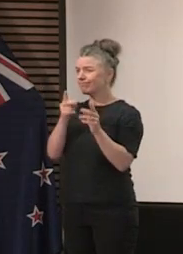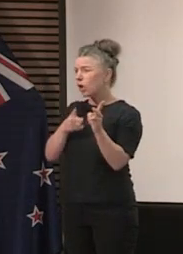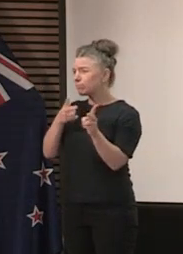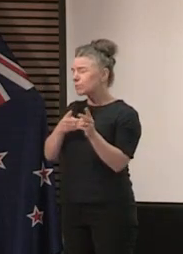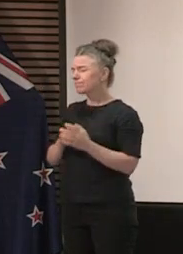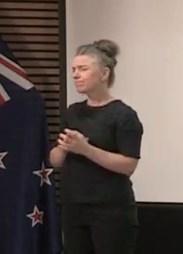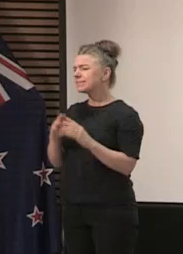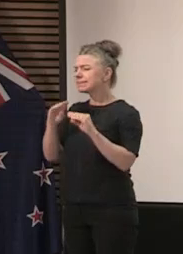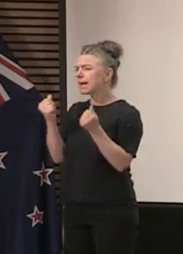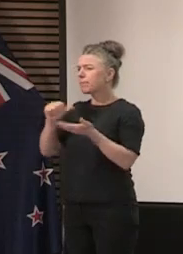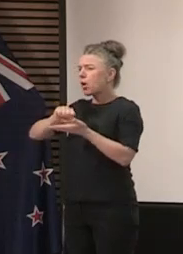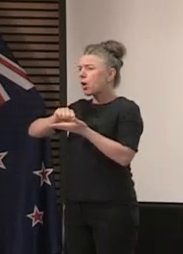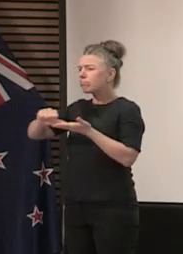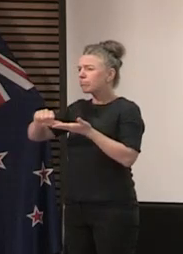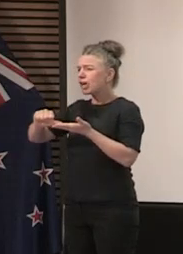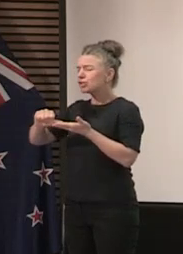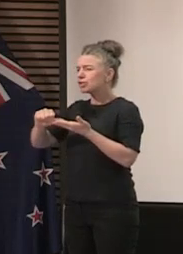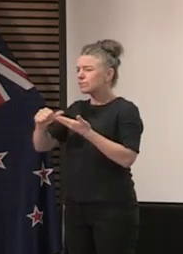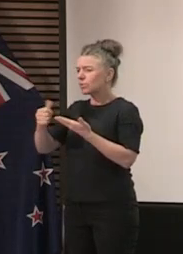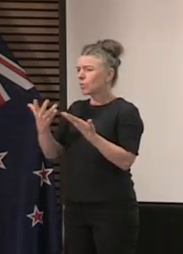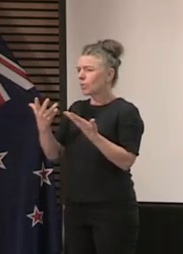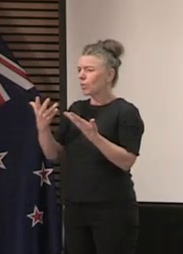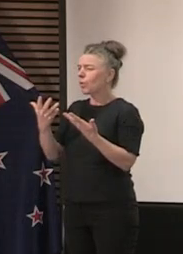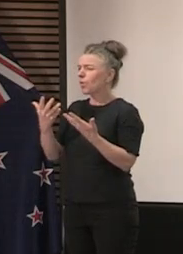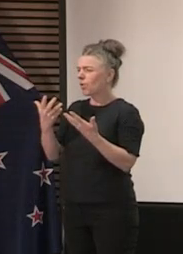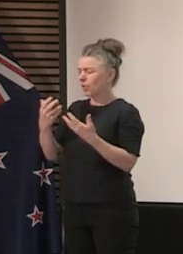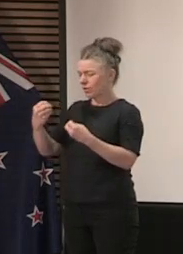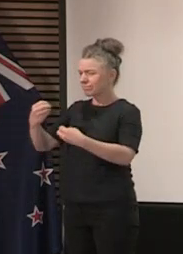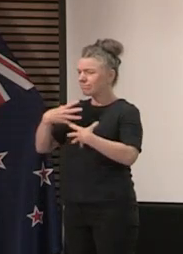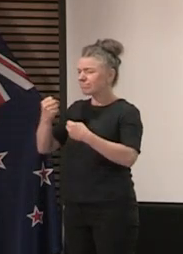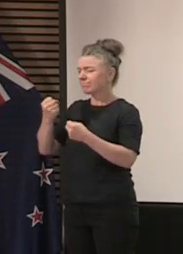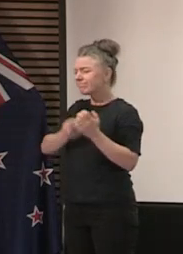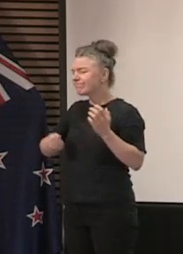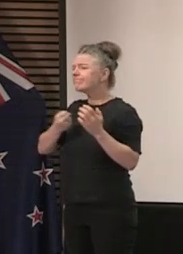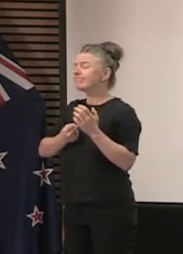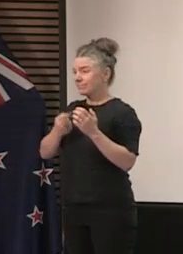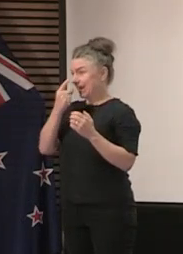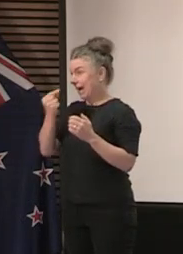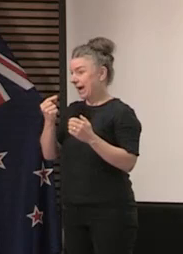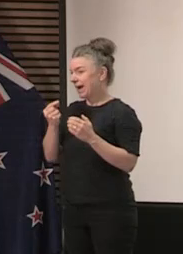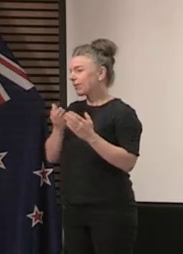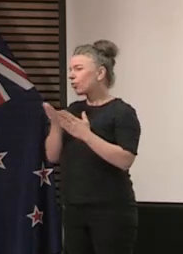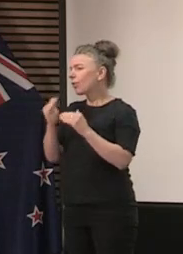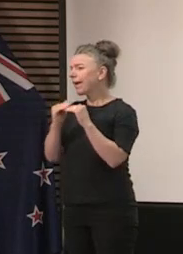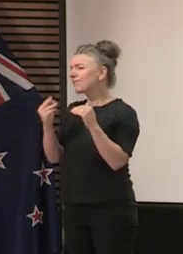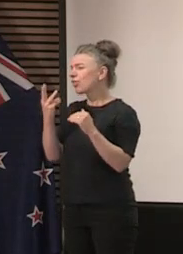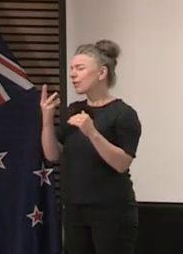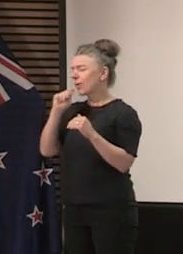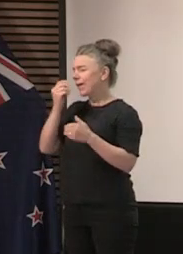Healthline or their GP or at the hospital. Some elective services, including surgery and radiology, will be